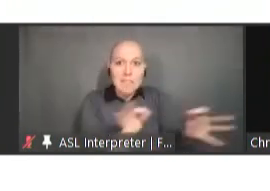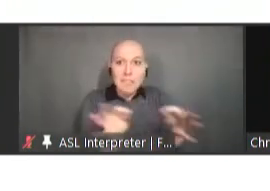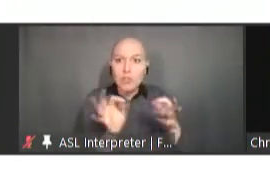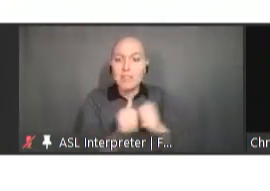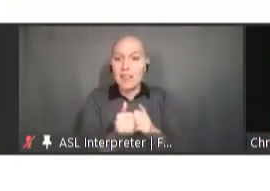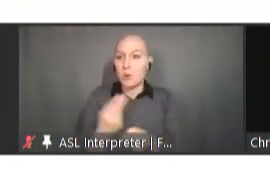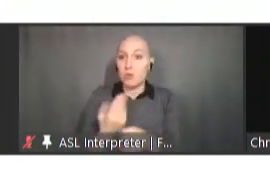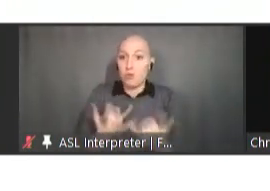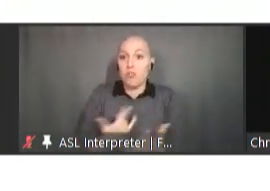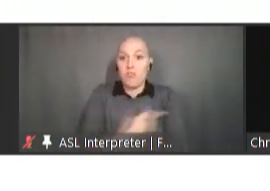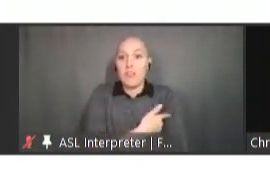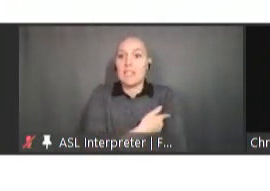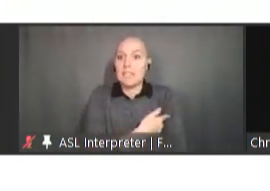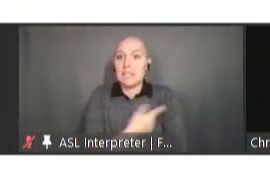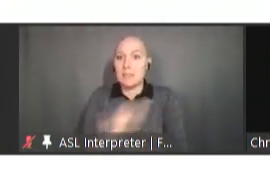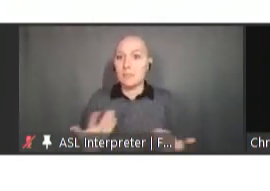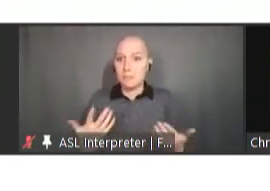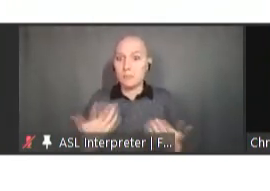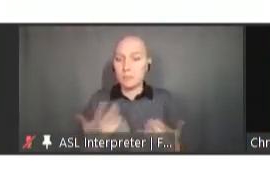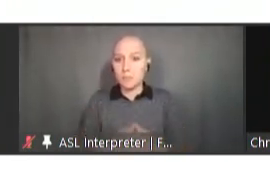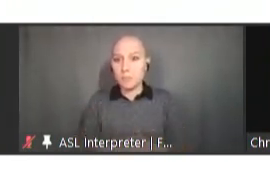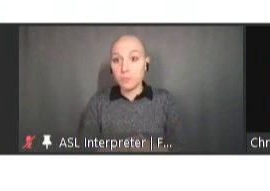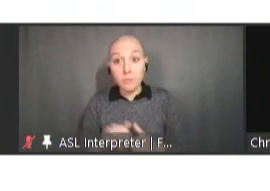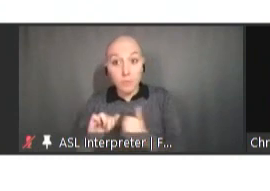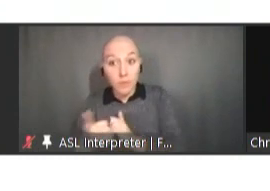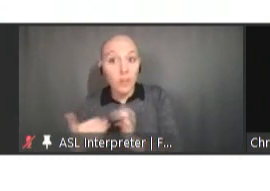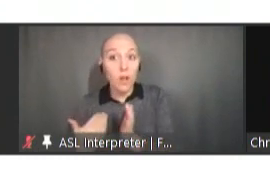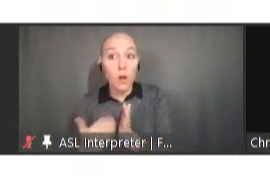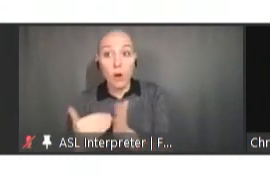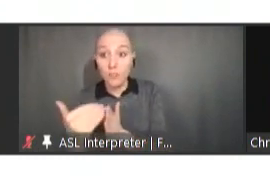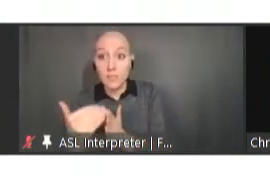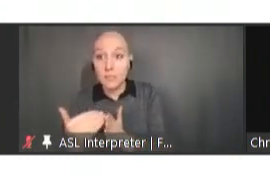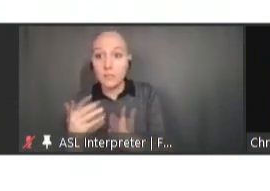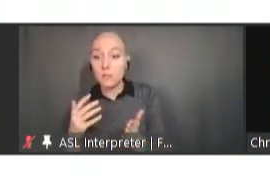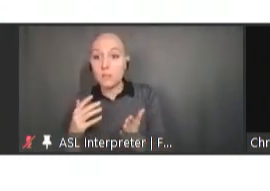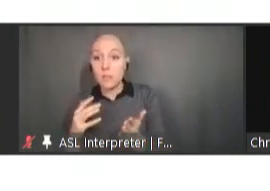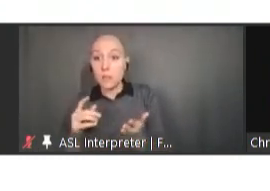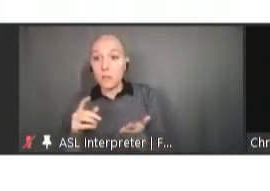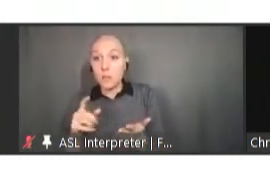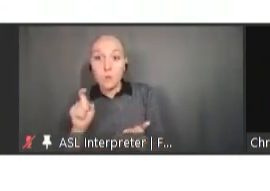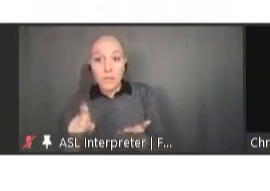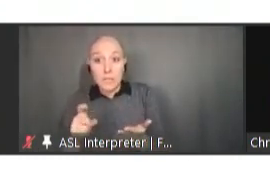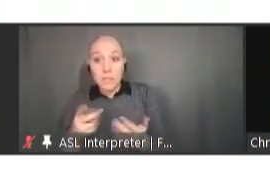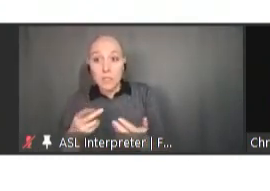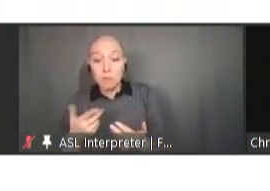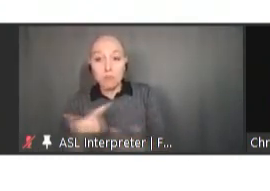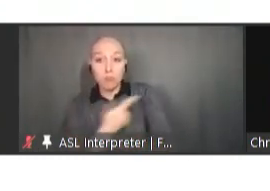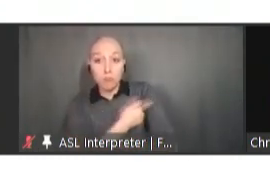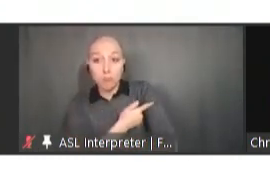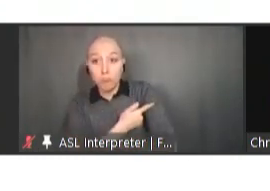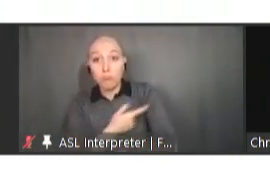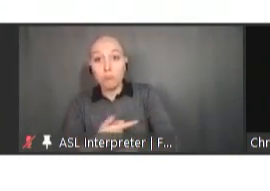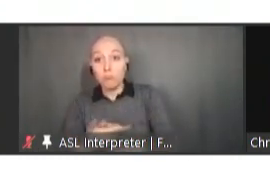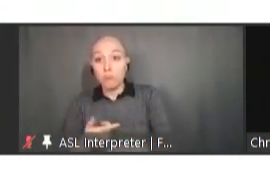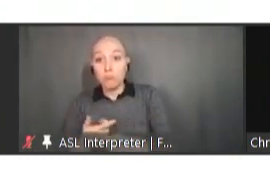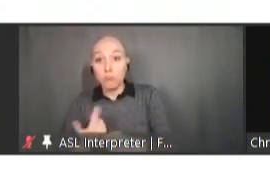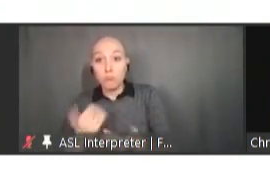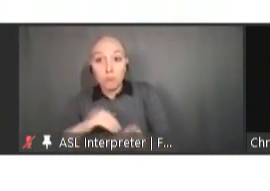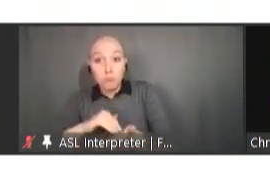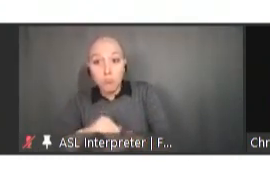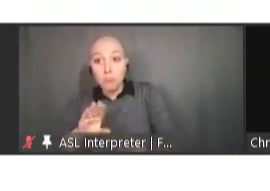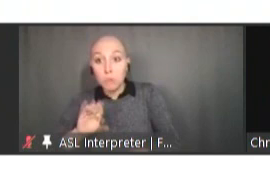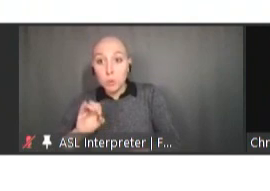you know, how often we boost the size of the doses that we're going to administer,